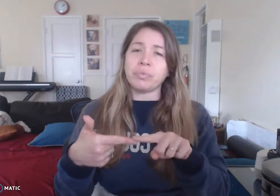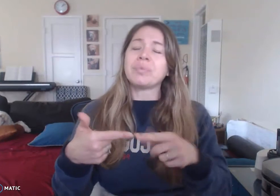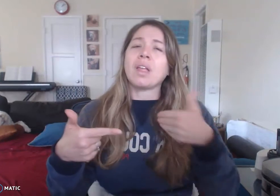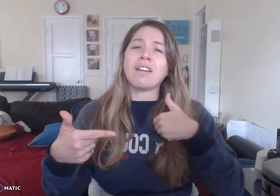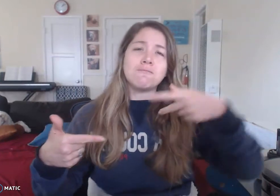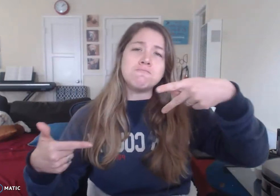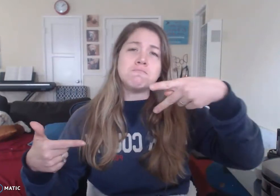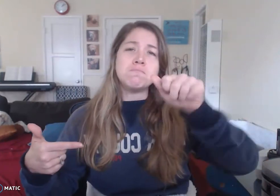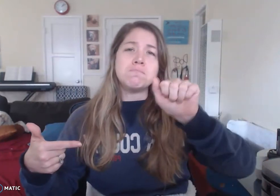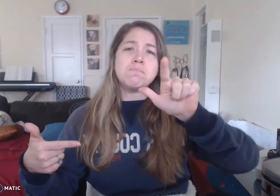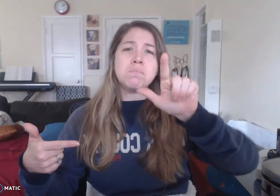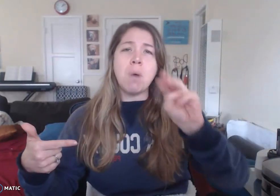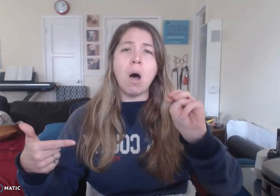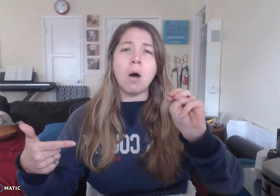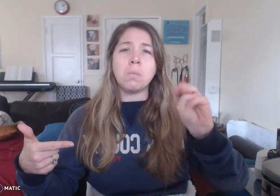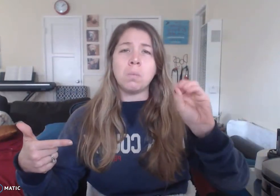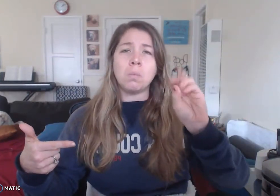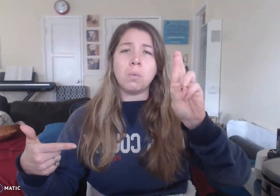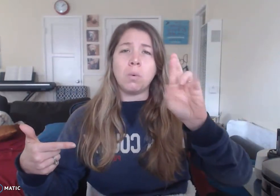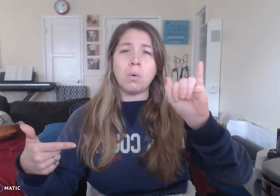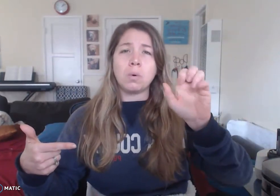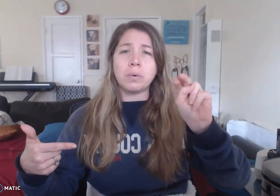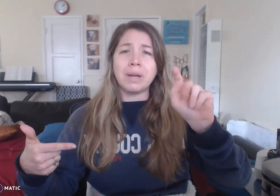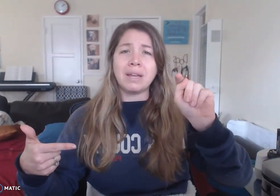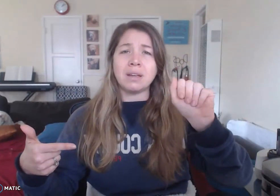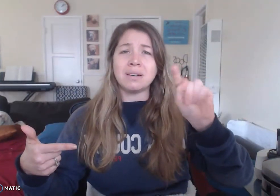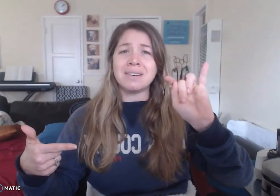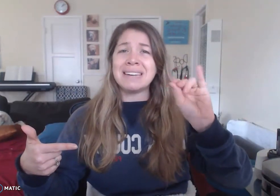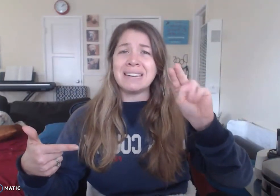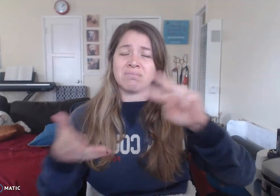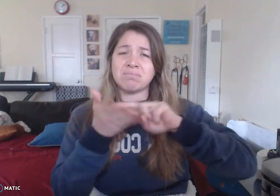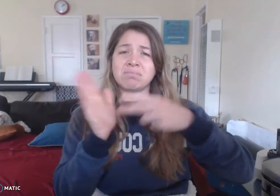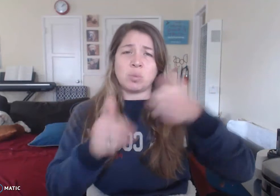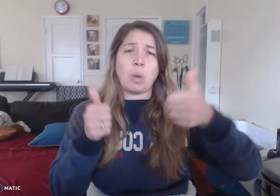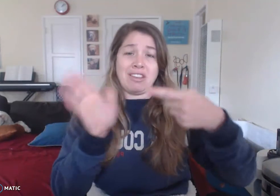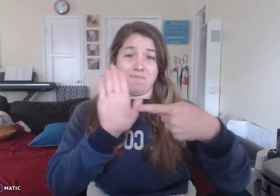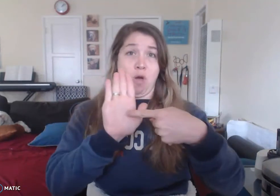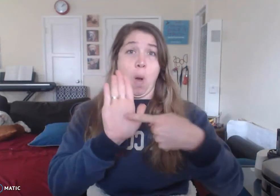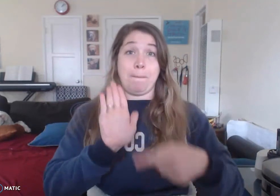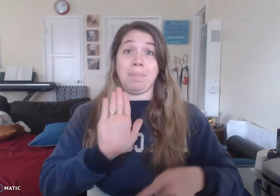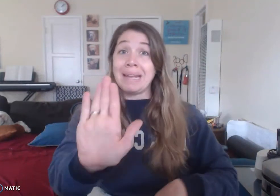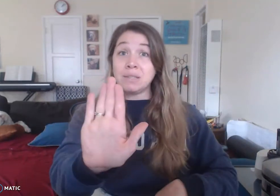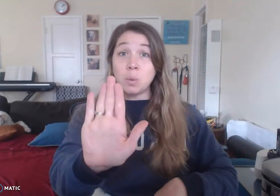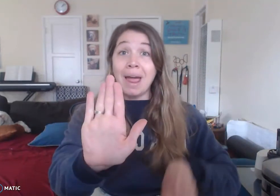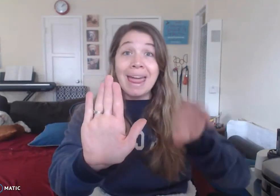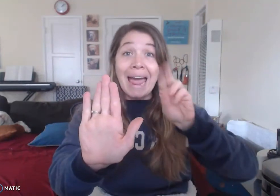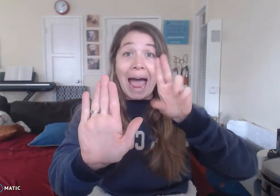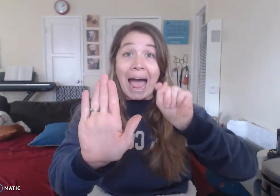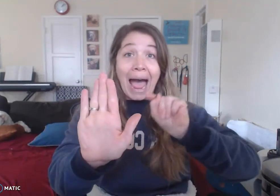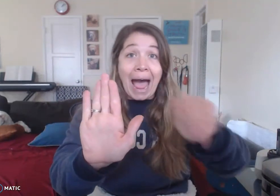Next it has a palm orientation. PO That means which way is your palm facing? Out?